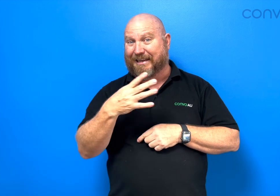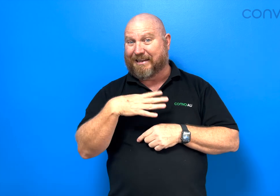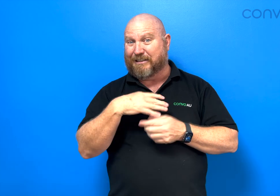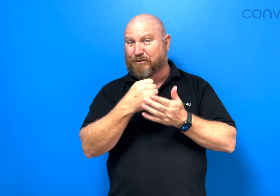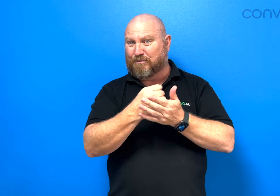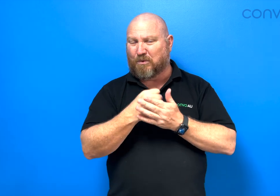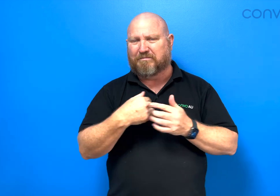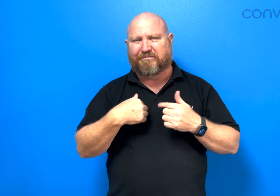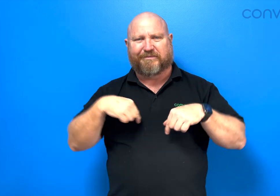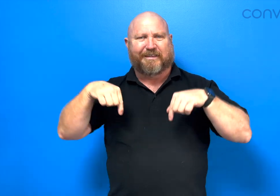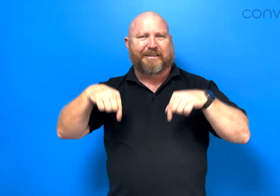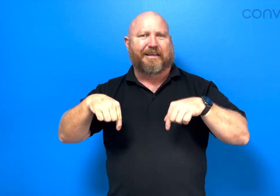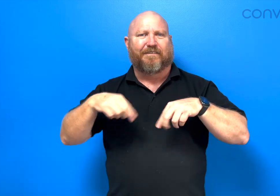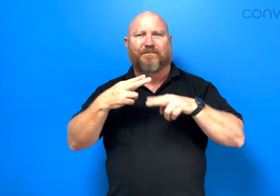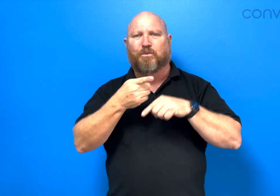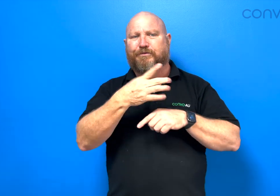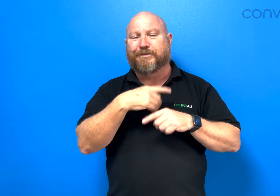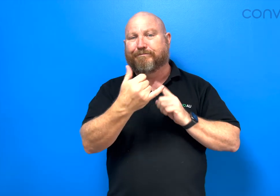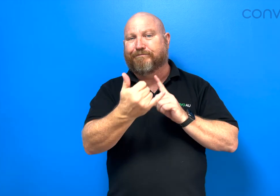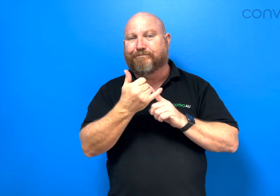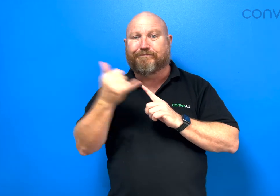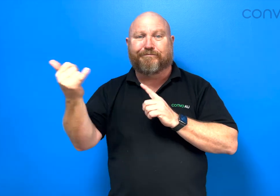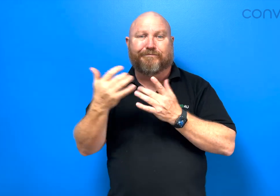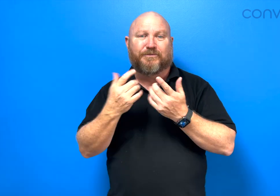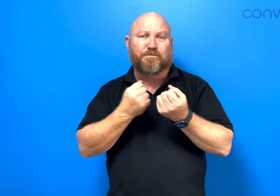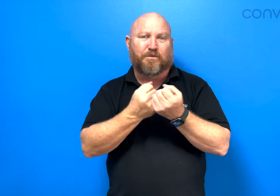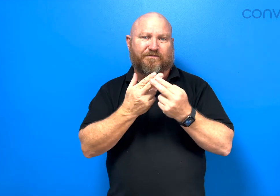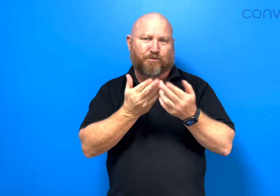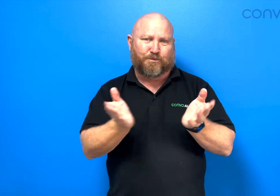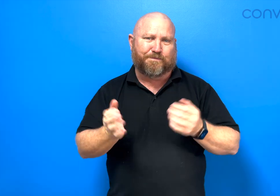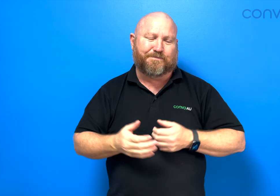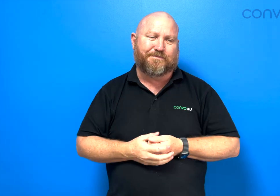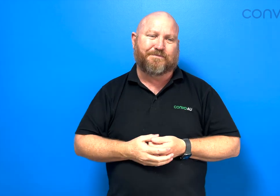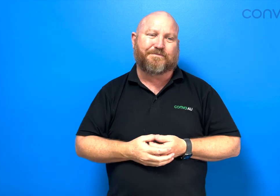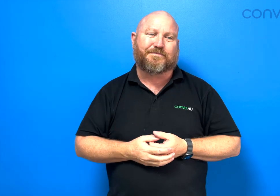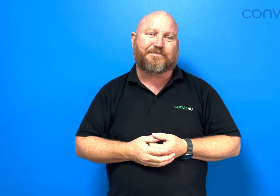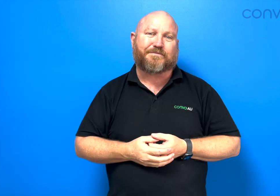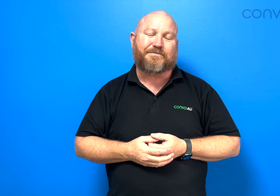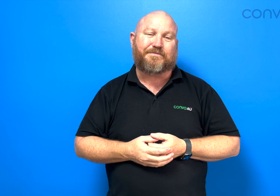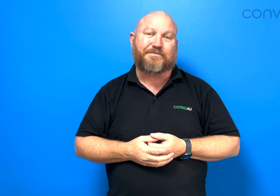We are here when you need us most, our team is ready to take your call.